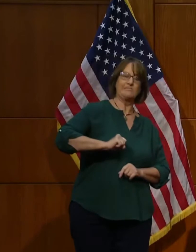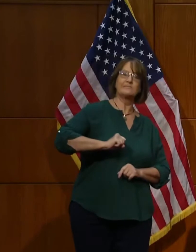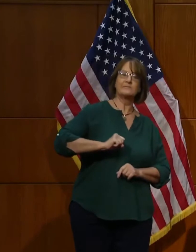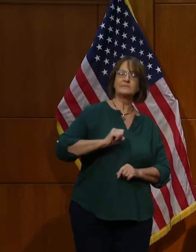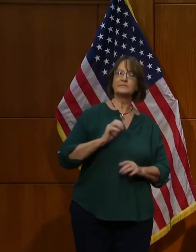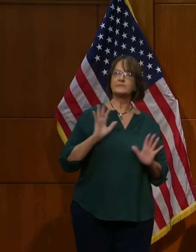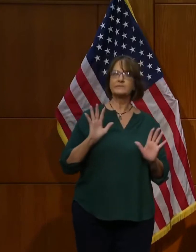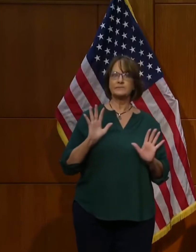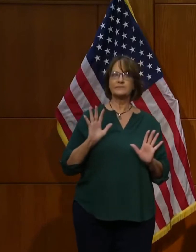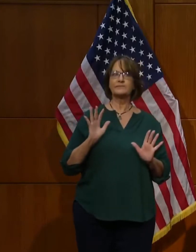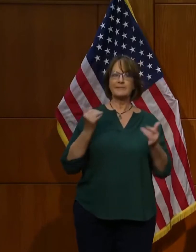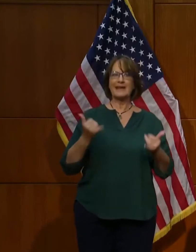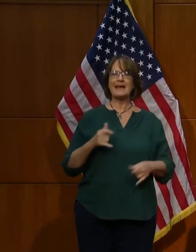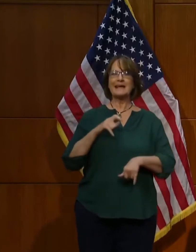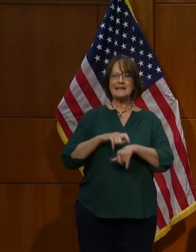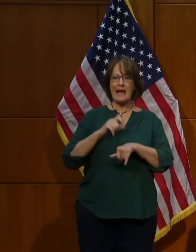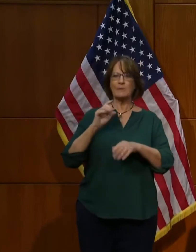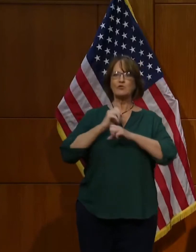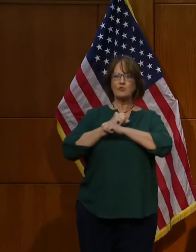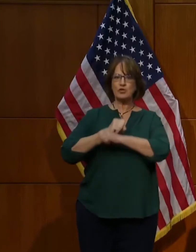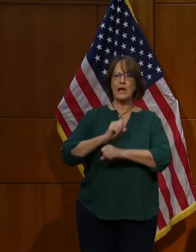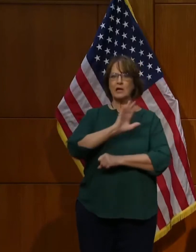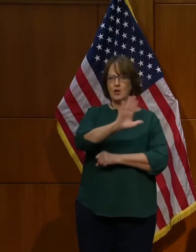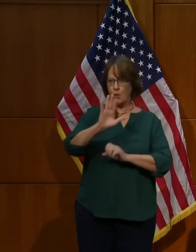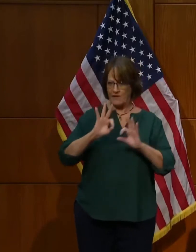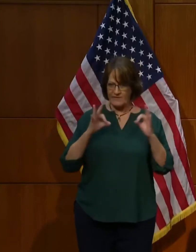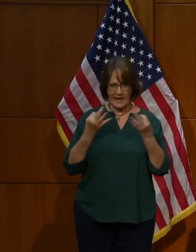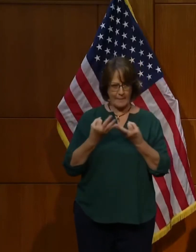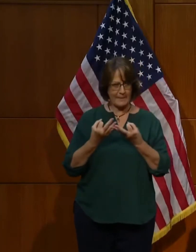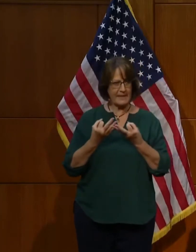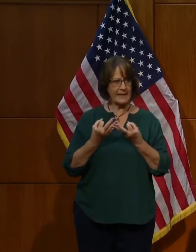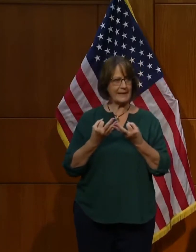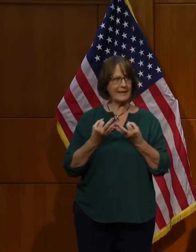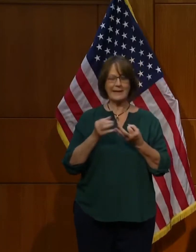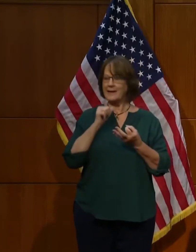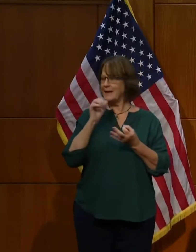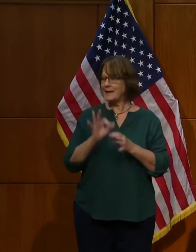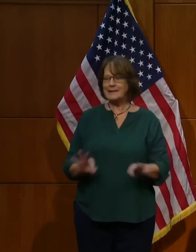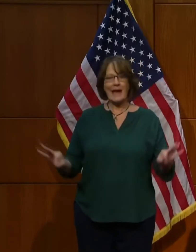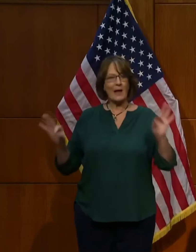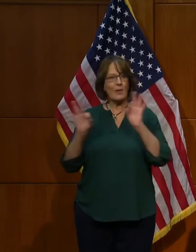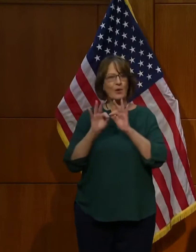time to protect your family. It's not worth getting long term lung